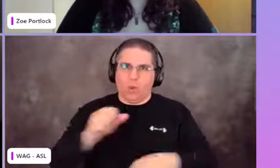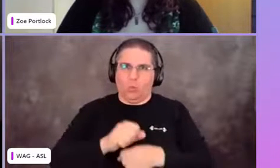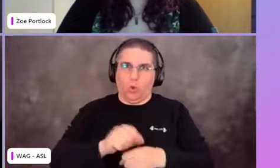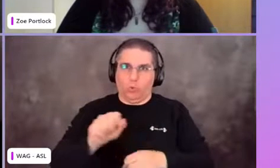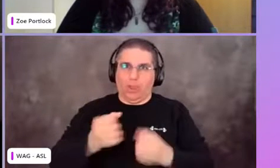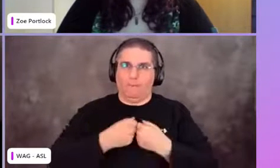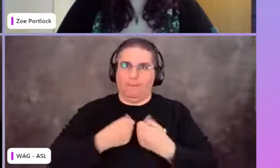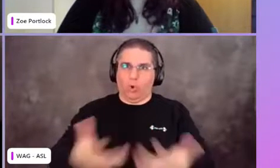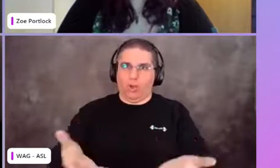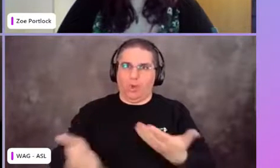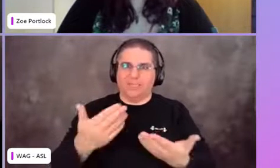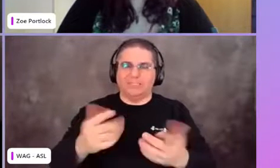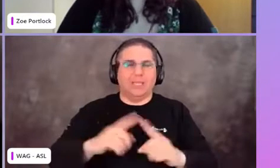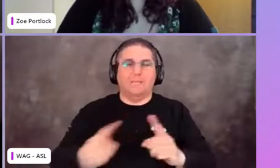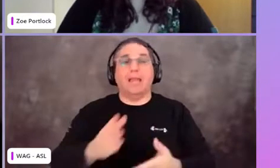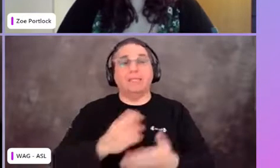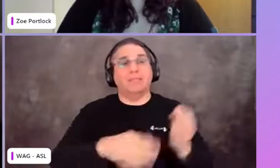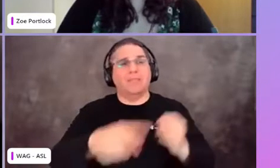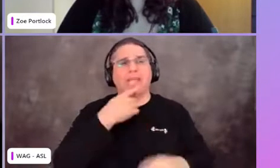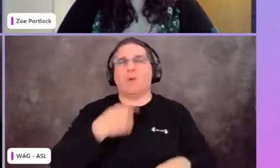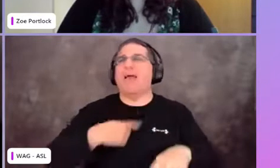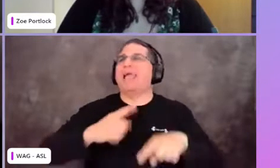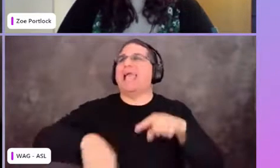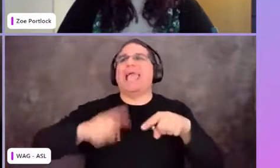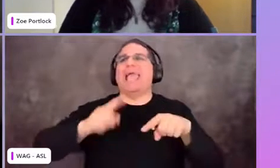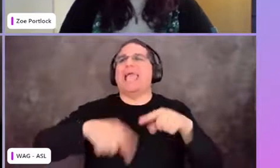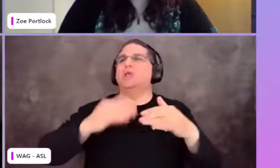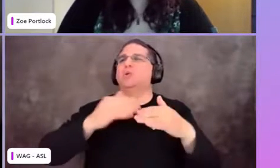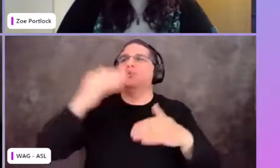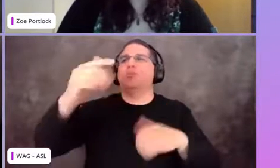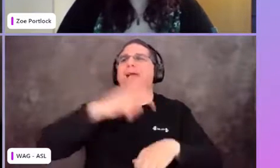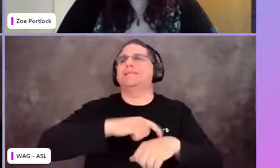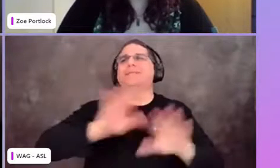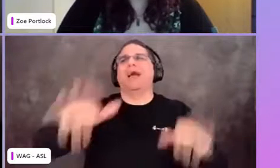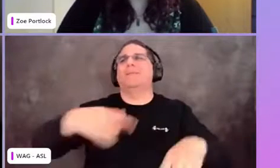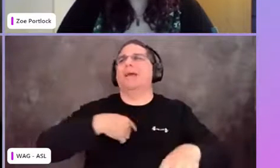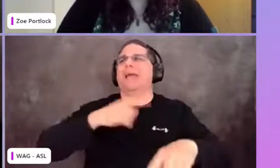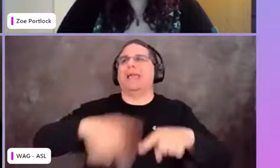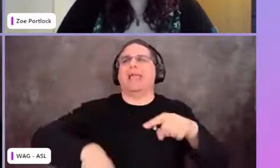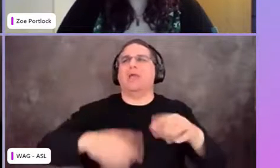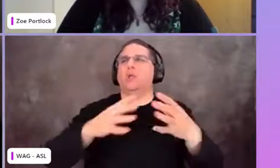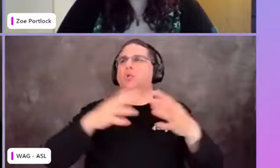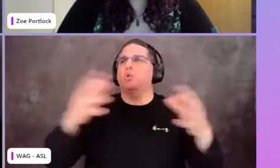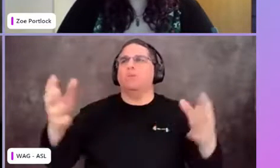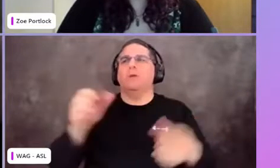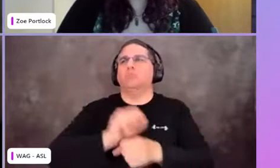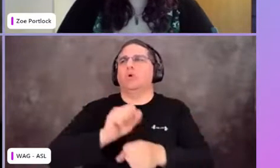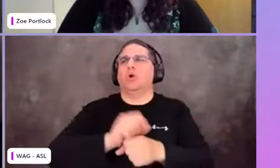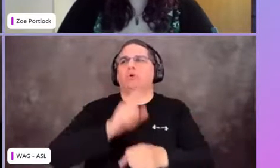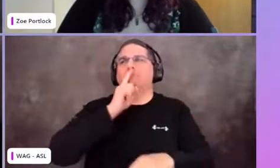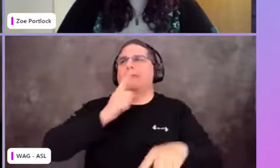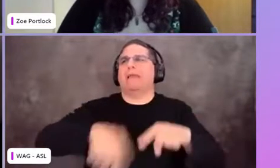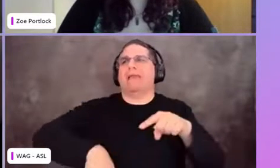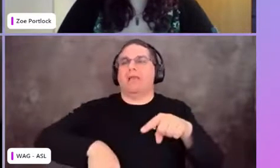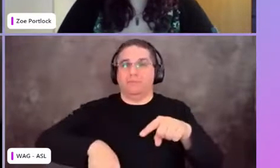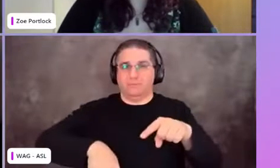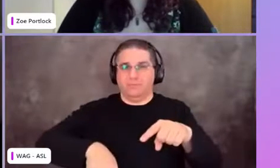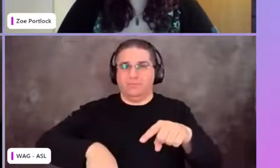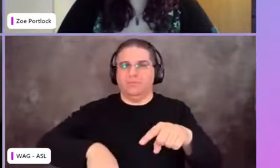on accessibility by changing those people, it's really difficult without burning out. On the group that says